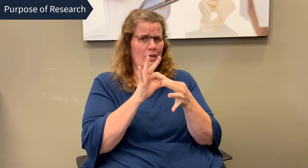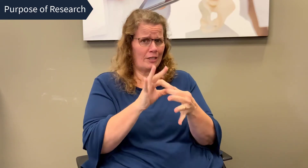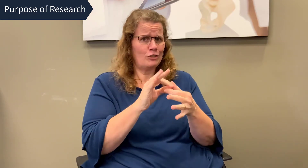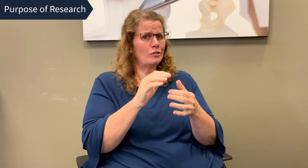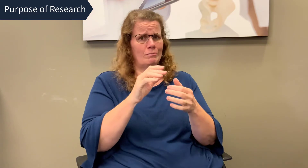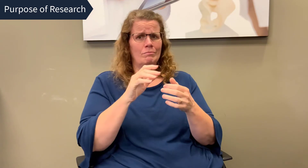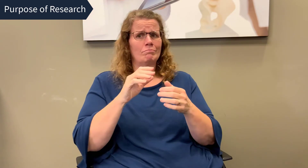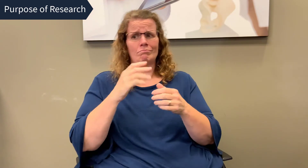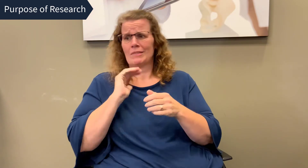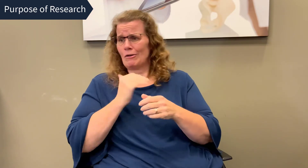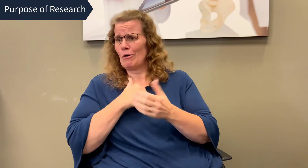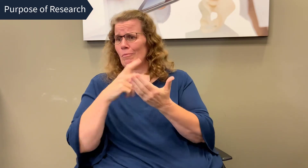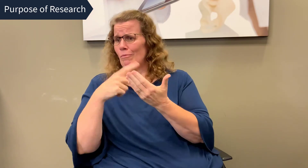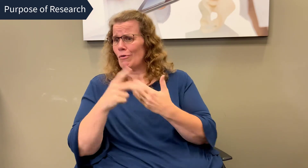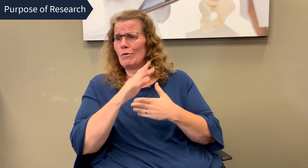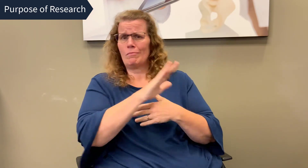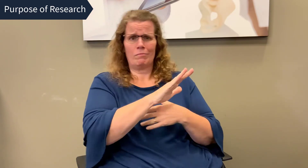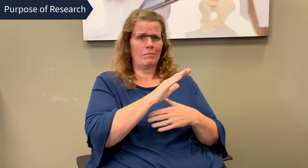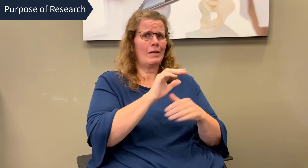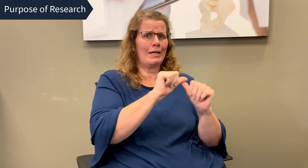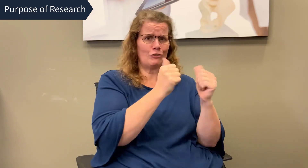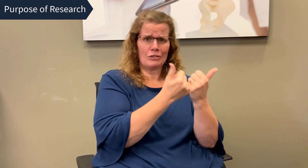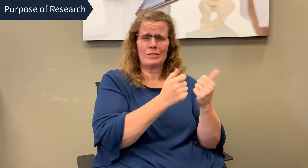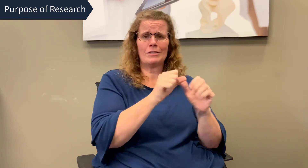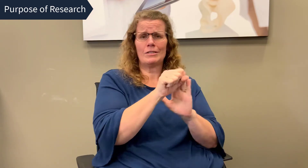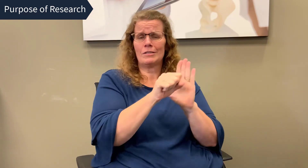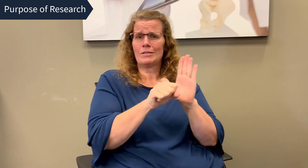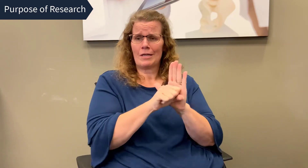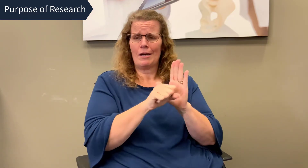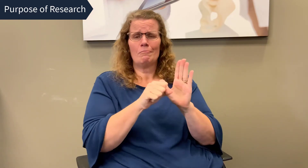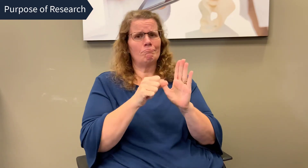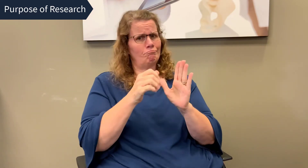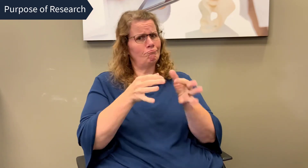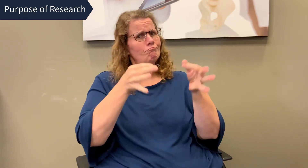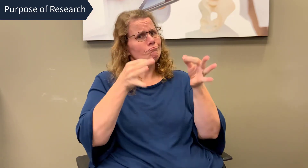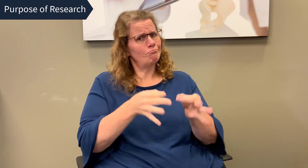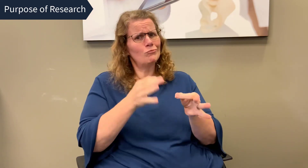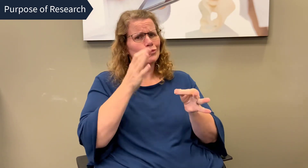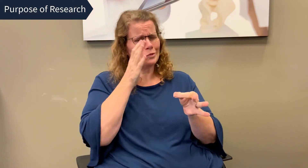appointments. Idaho State University and the Idaho Council for the Deaf and Hard